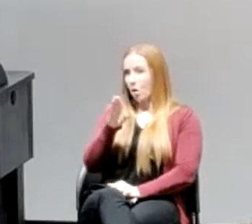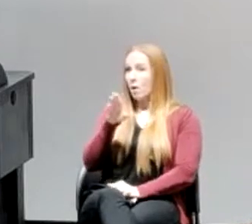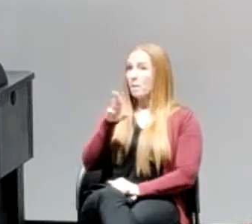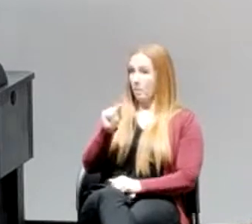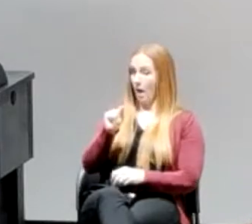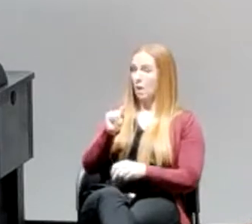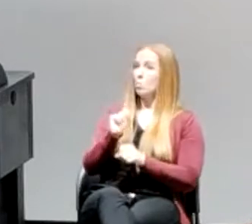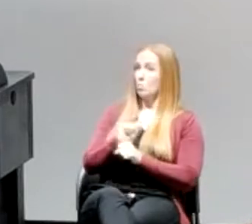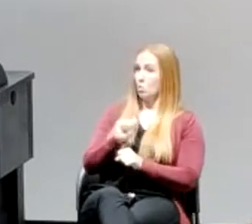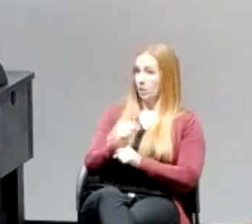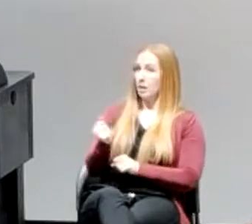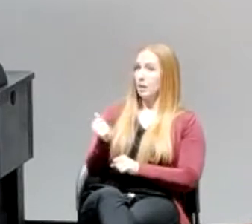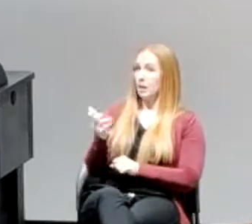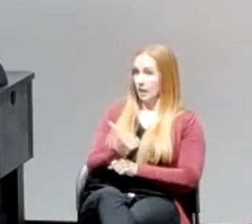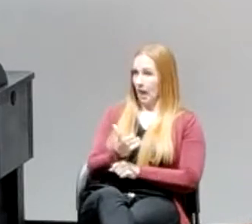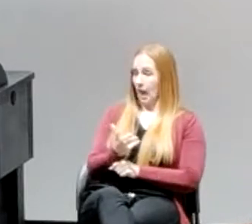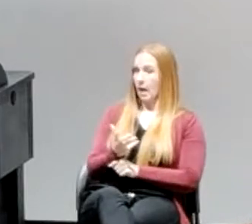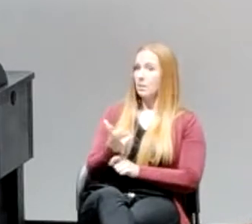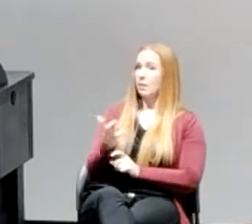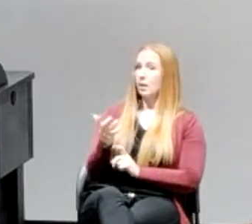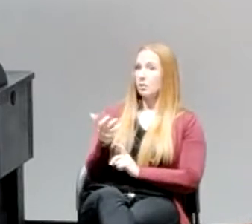High school drop outs can make $100,000 parks cars.